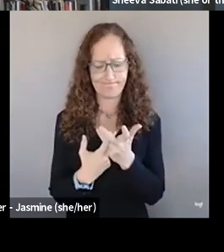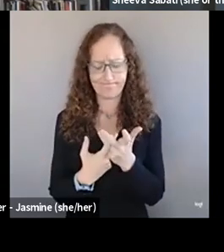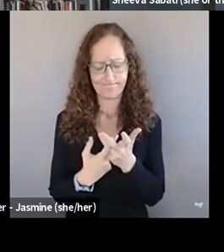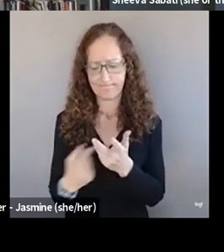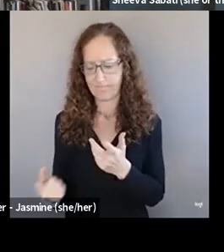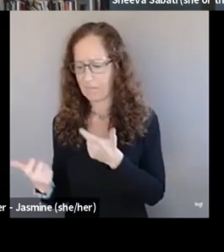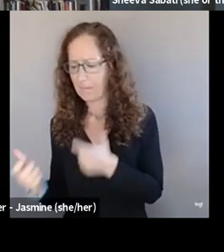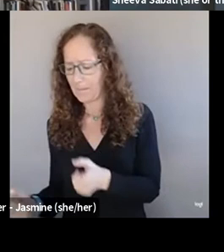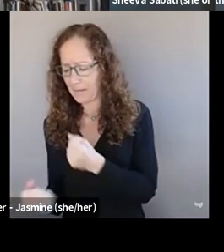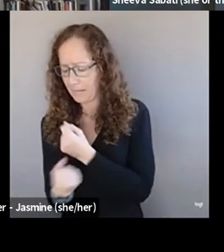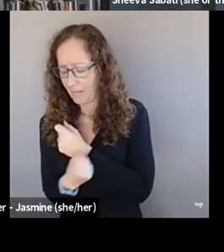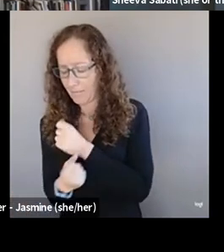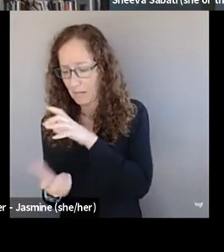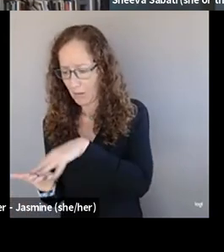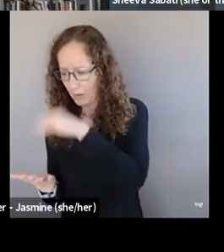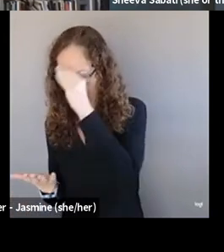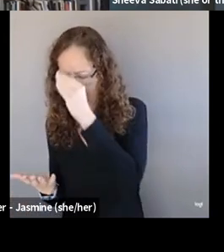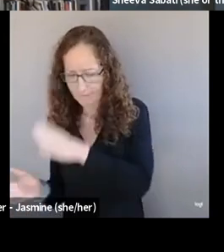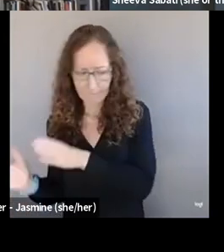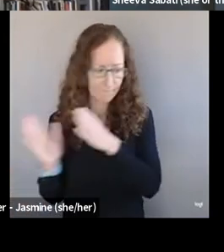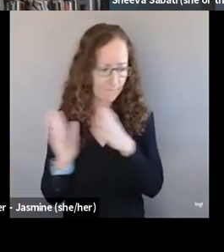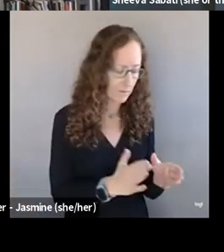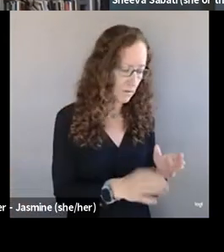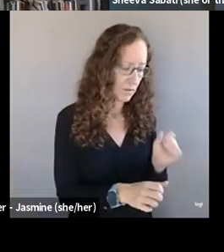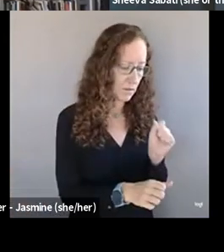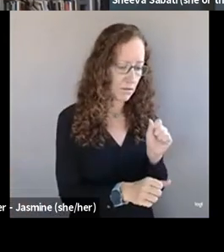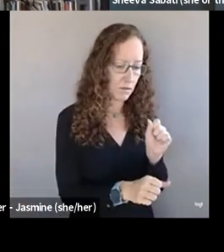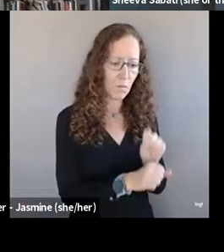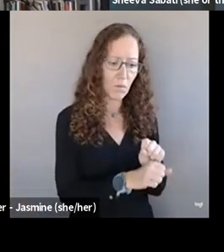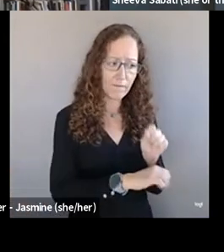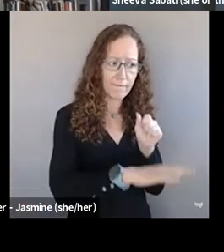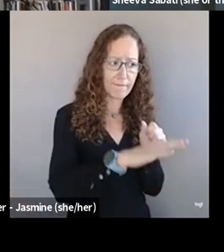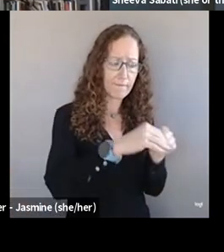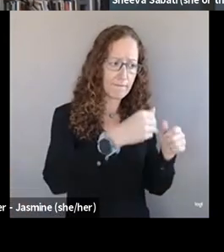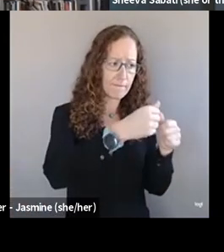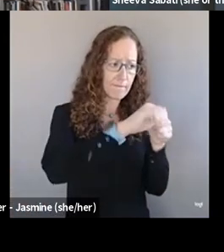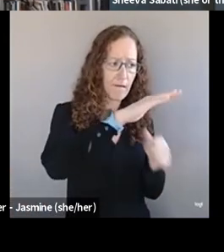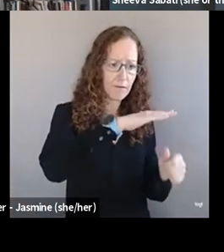with or for or being underneath the shadow of the ivory tower,